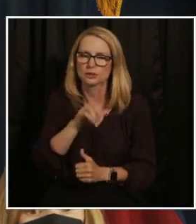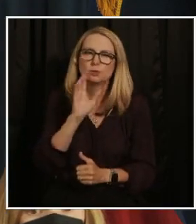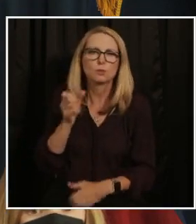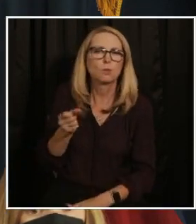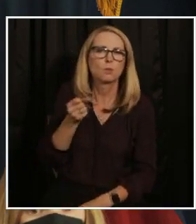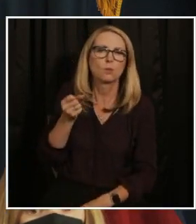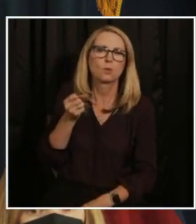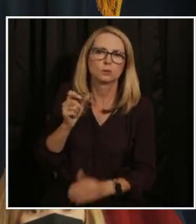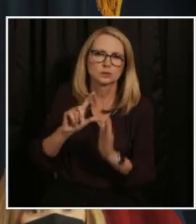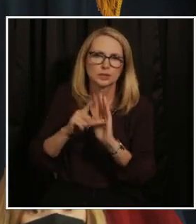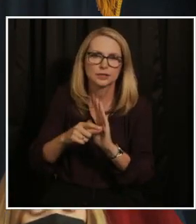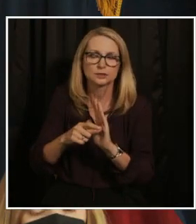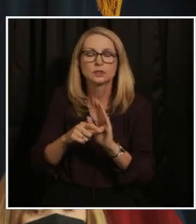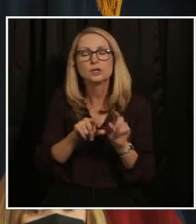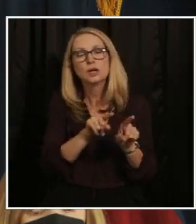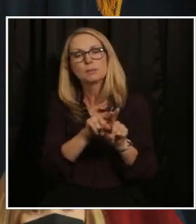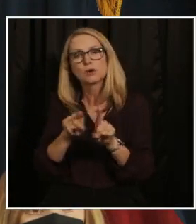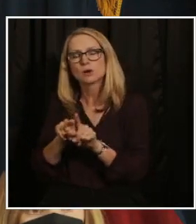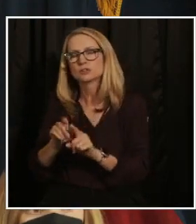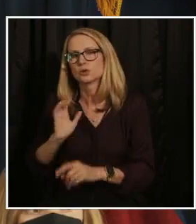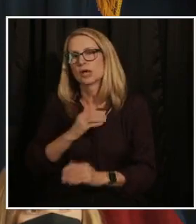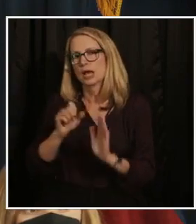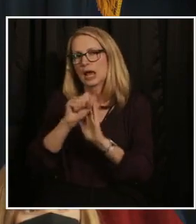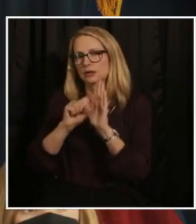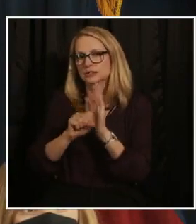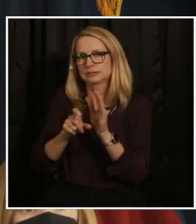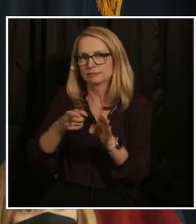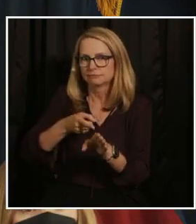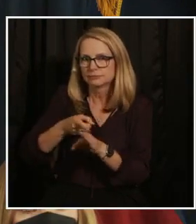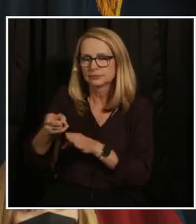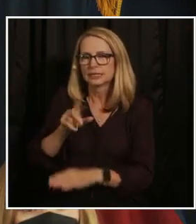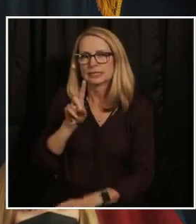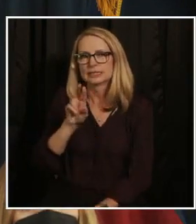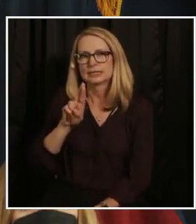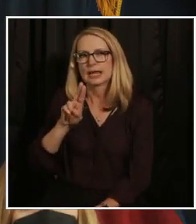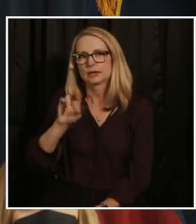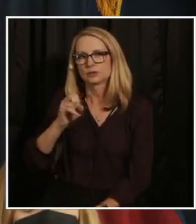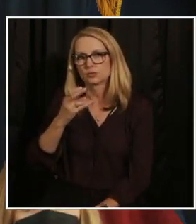also joined by our state epidemiologist dr rachel hurlihi who will update you on where covet is in